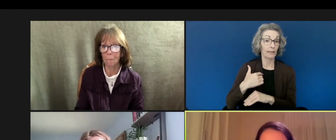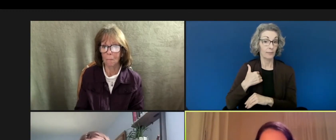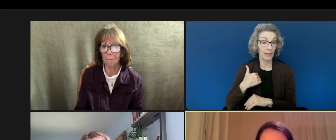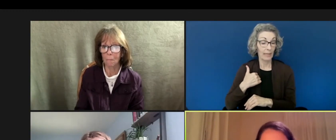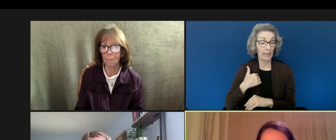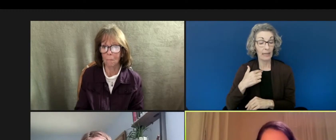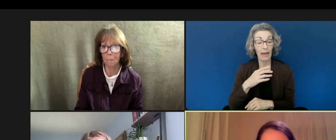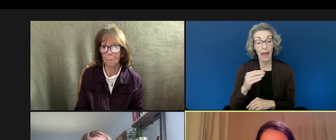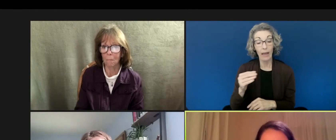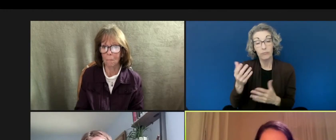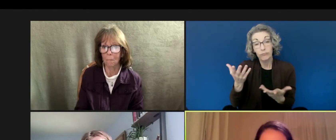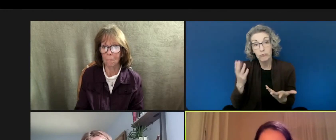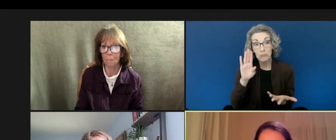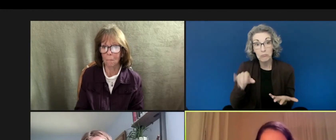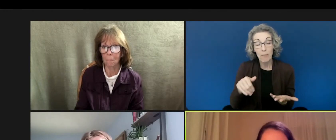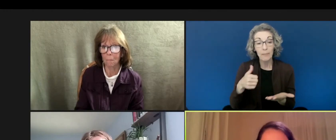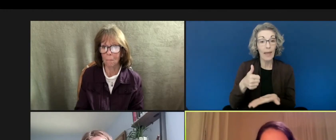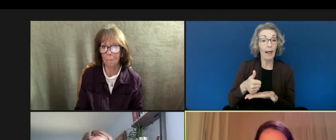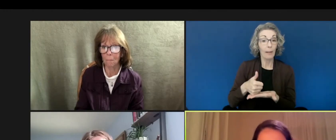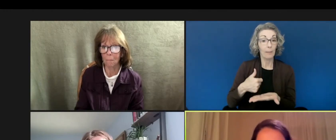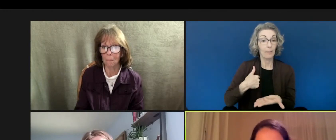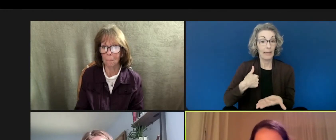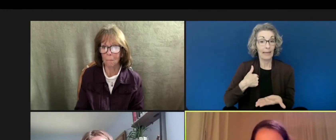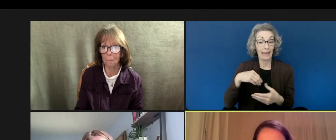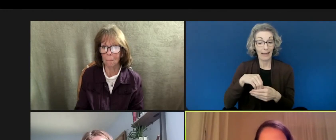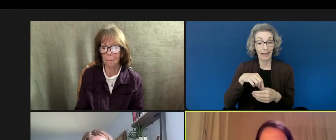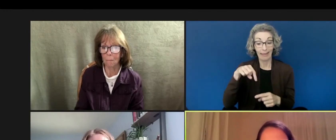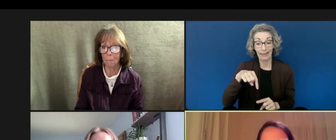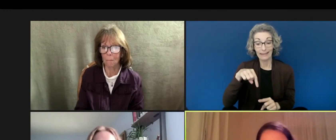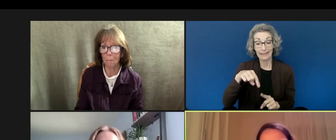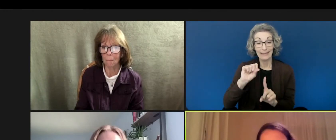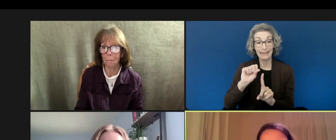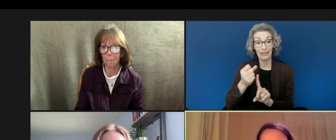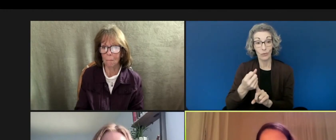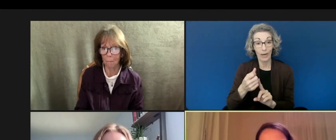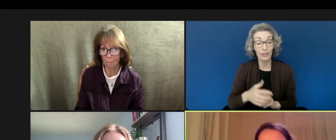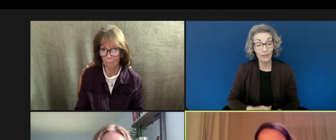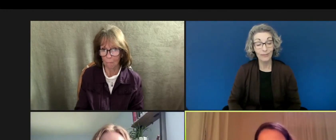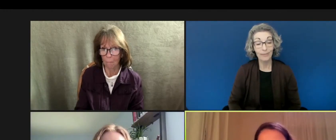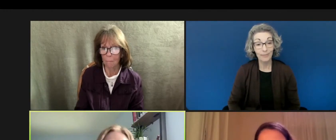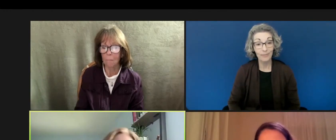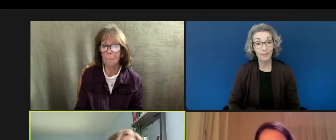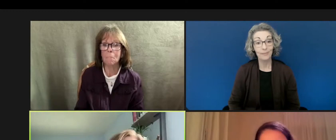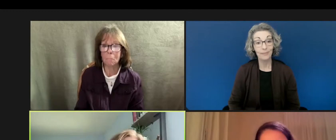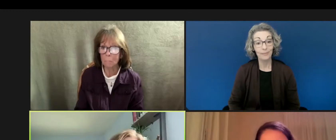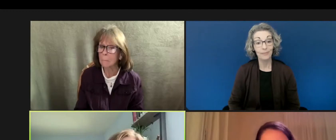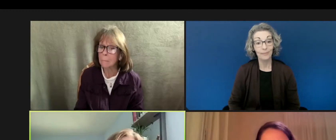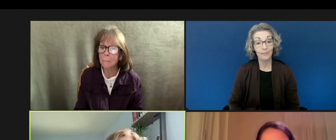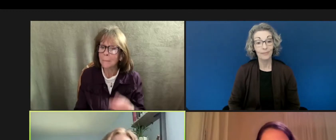give me some advice, and help me in this situation. Well, thank you so much, Angela.